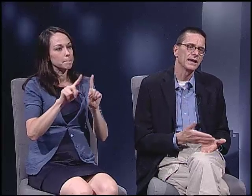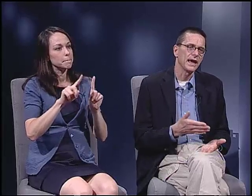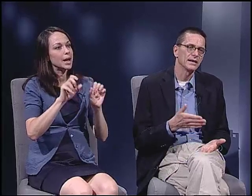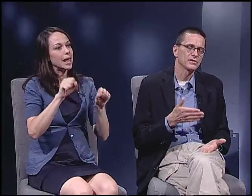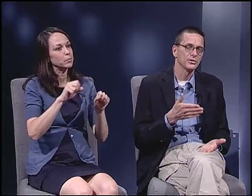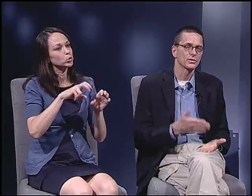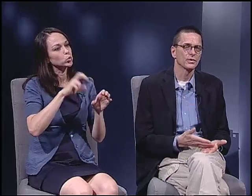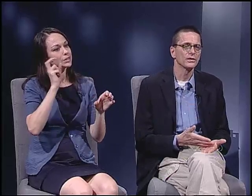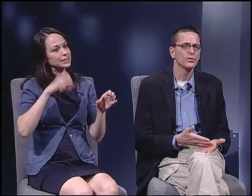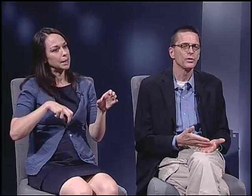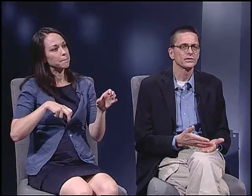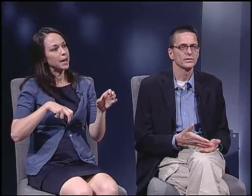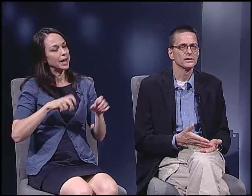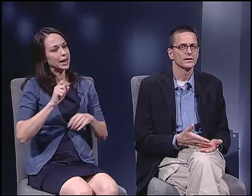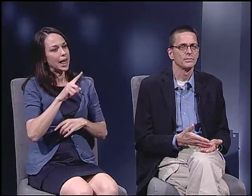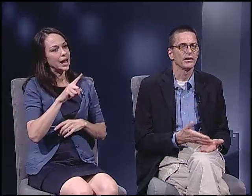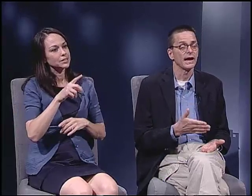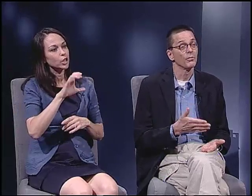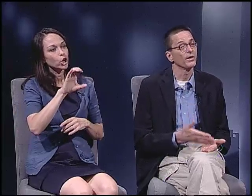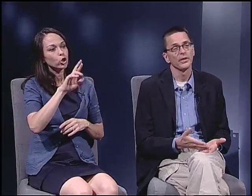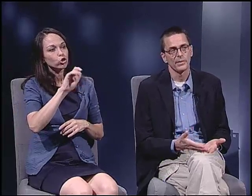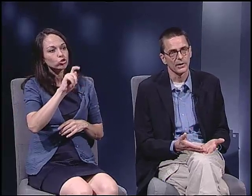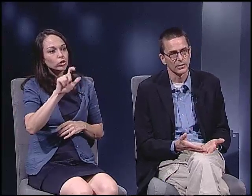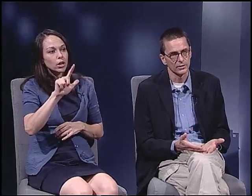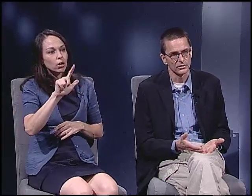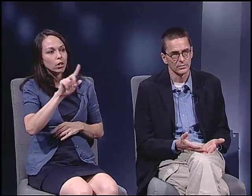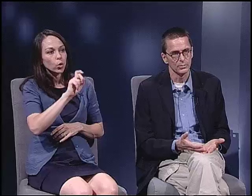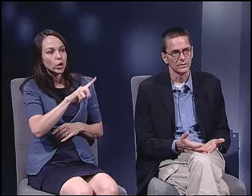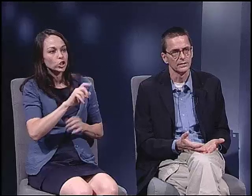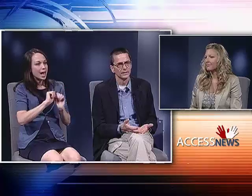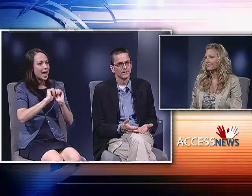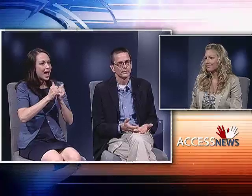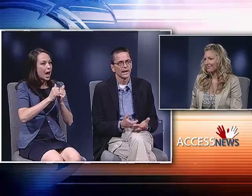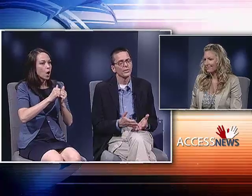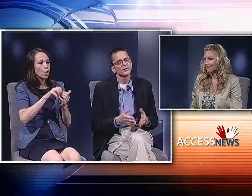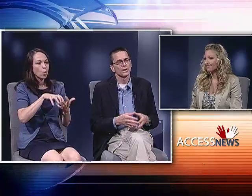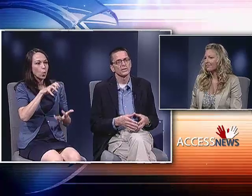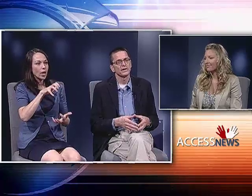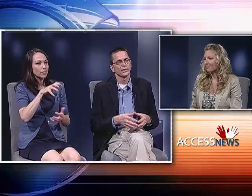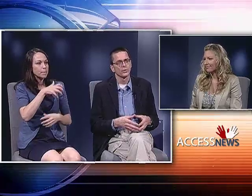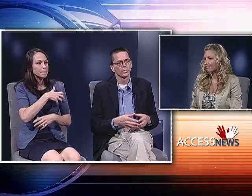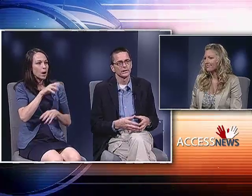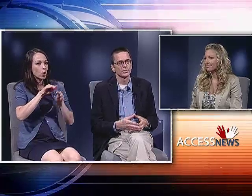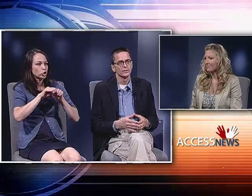and ask those critical questions about how wealth and power are distributed and those are really the core issues